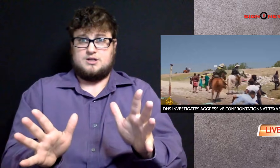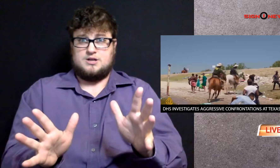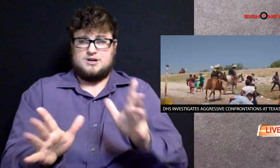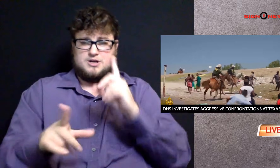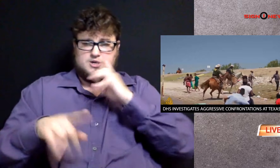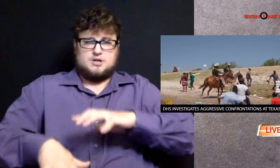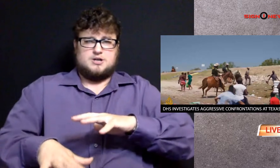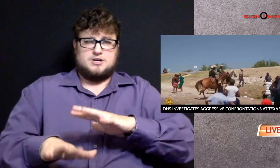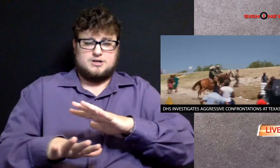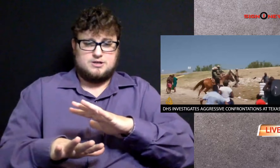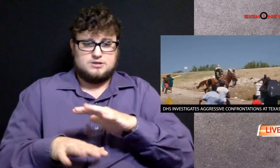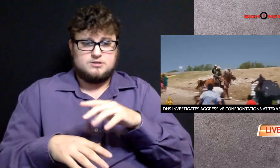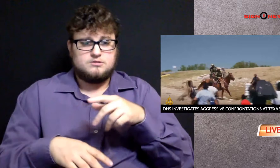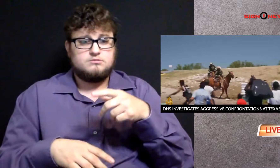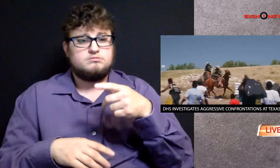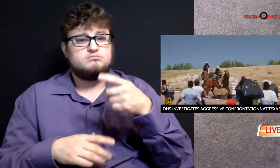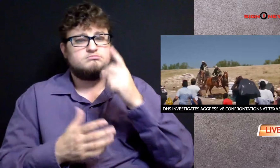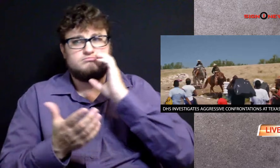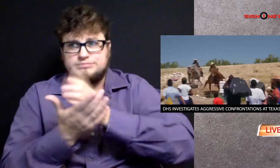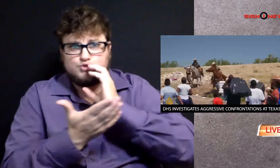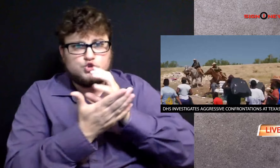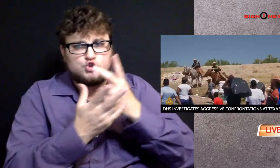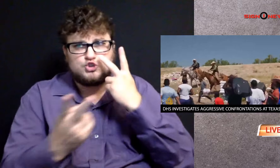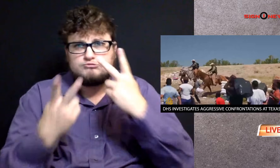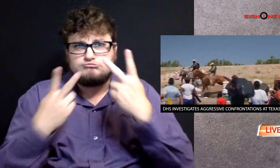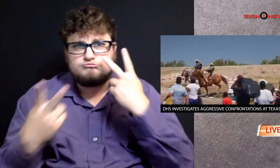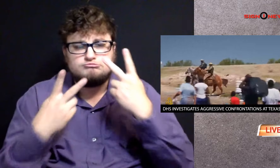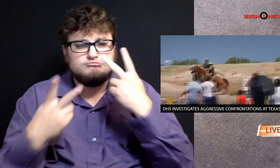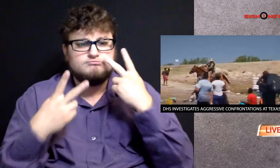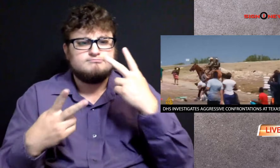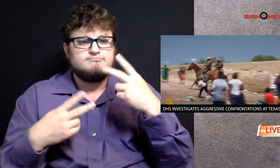the department of homeland security says it is horrified by images they are it is horrified by images they are seeing